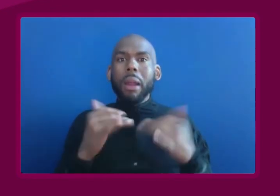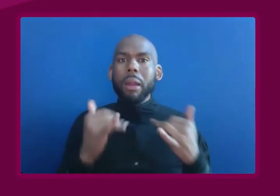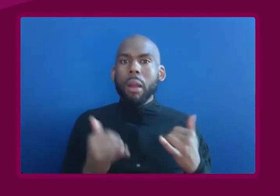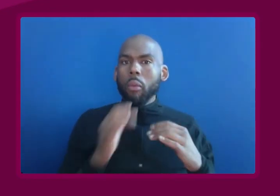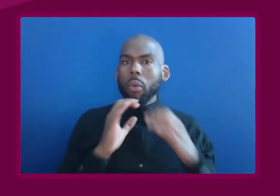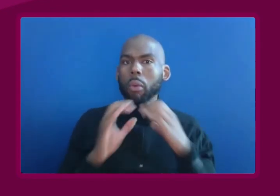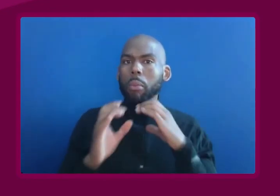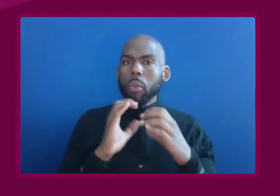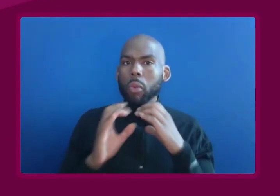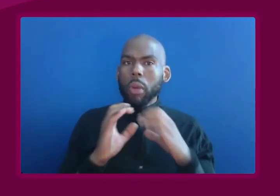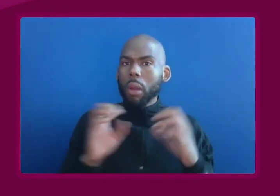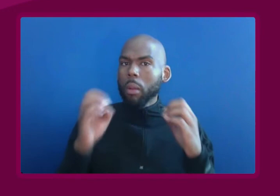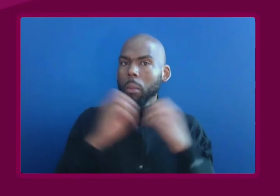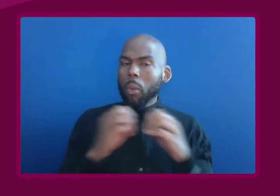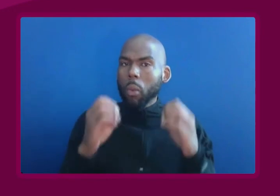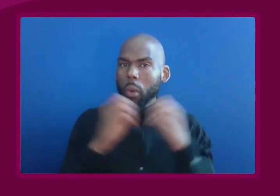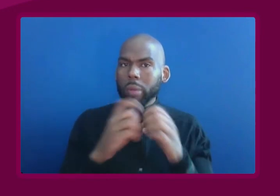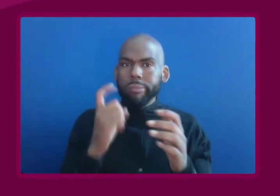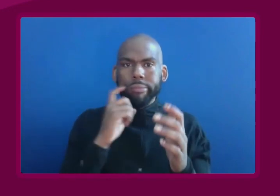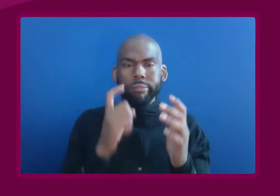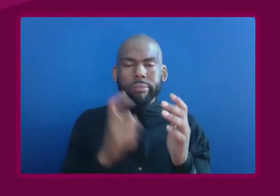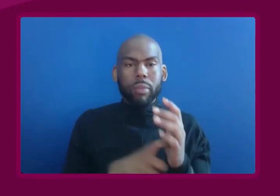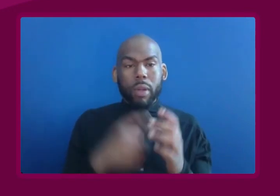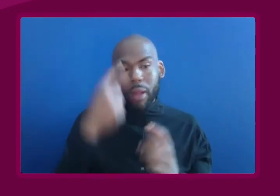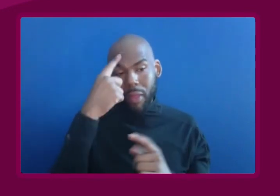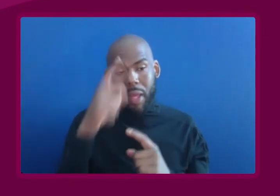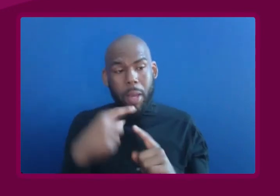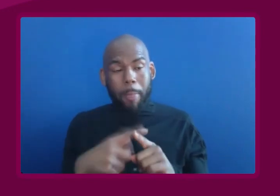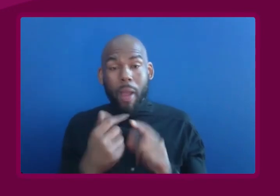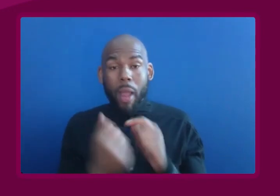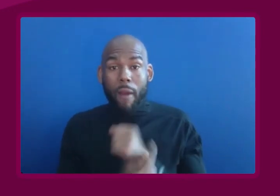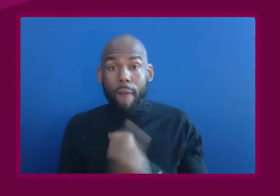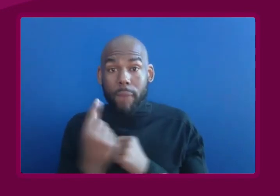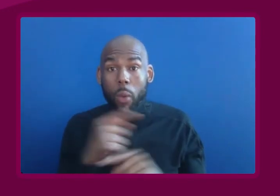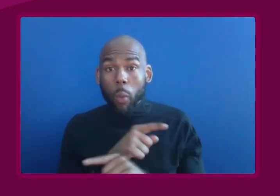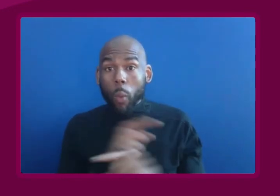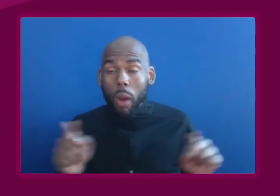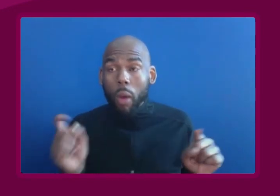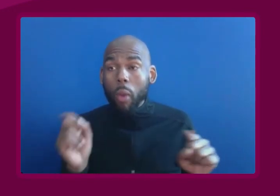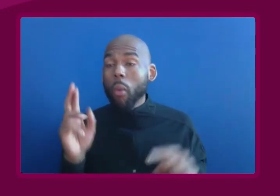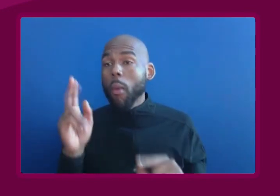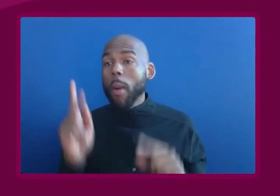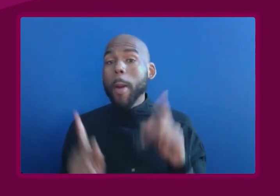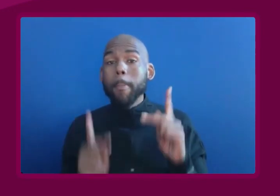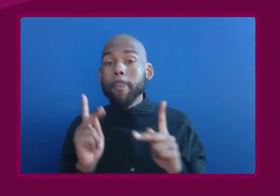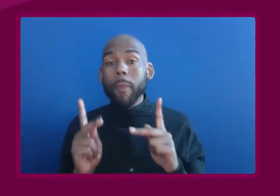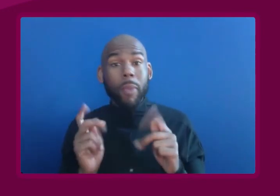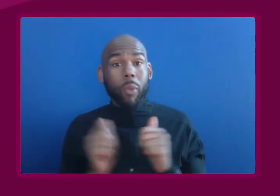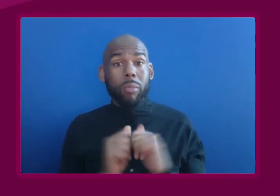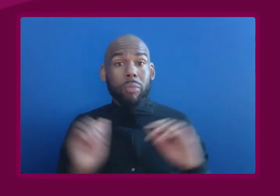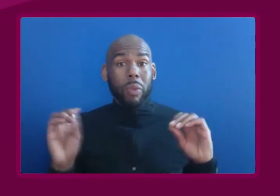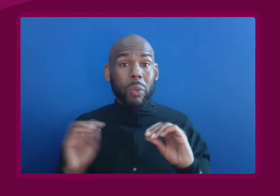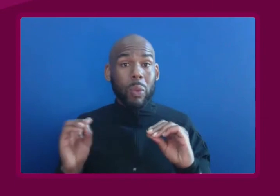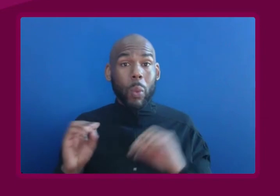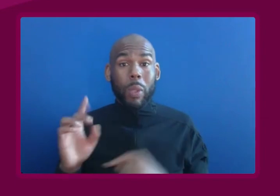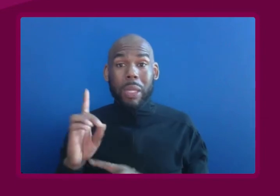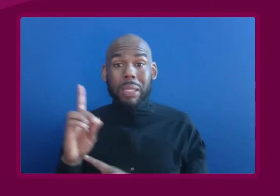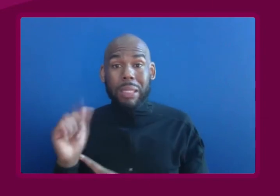So as we think about everyone, or even people that don't have a disability or even an explicit